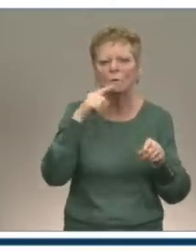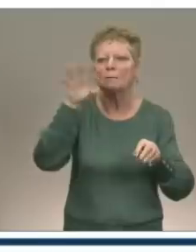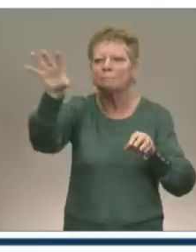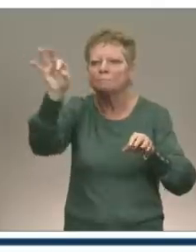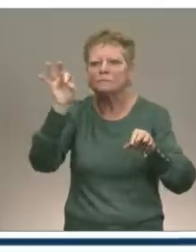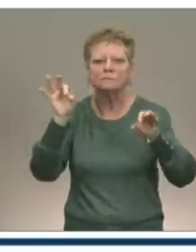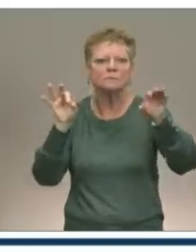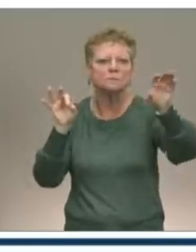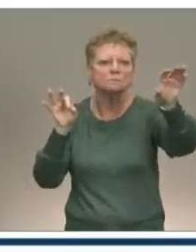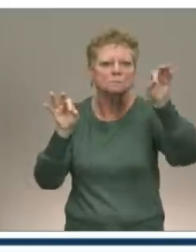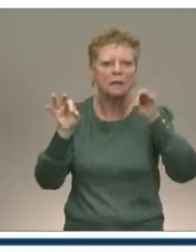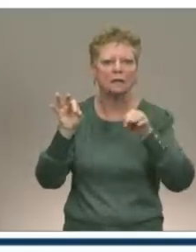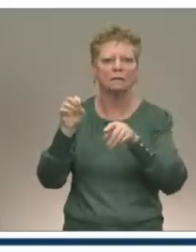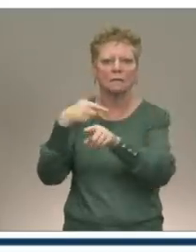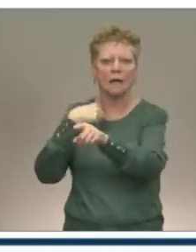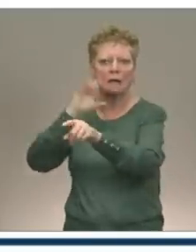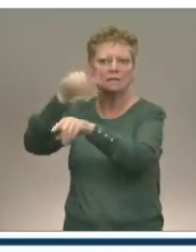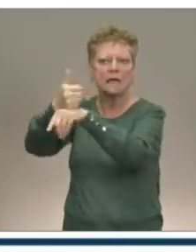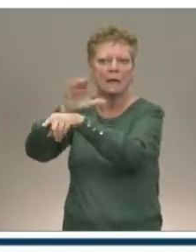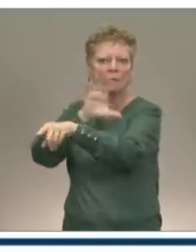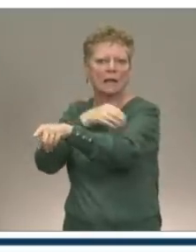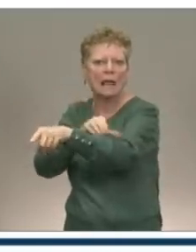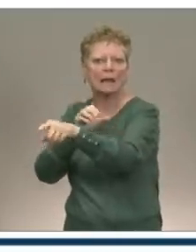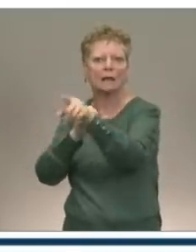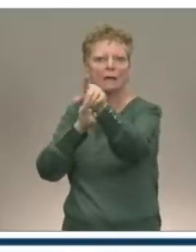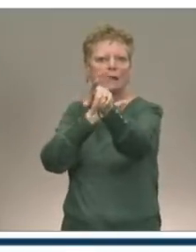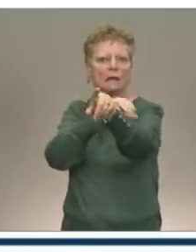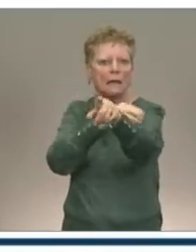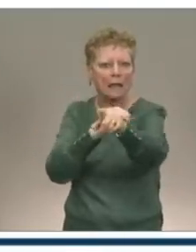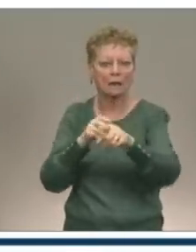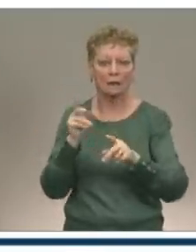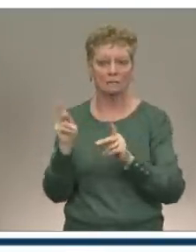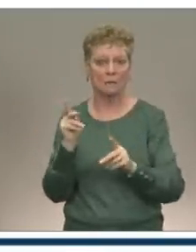people may have to be prepared if they're making this choice they may they may have a little bit of